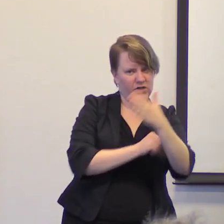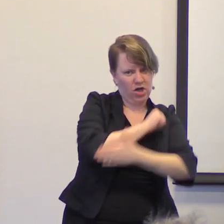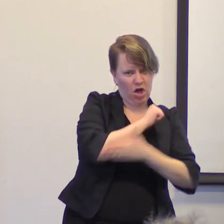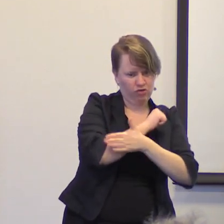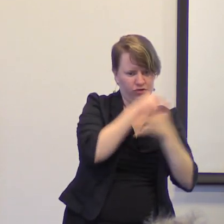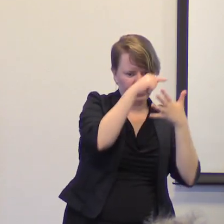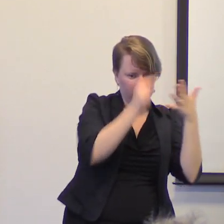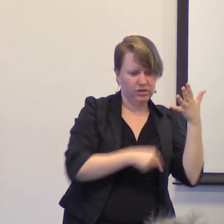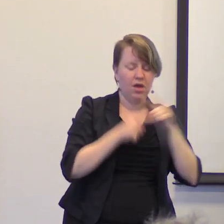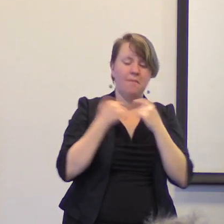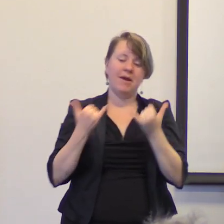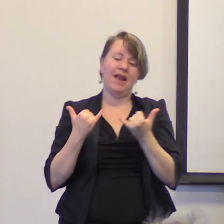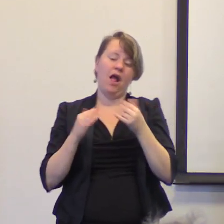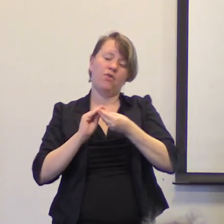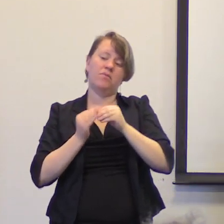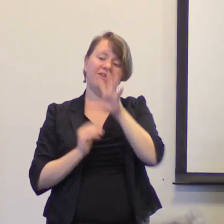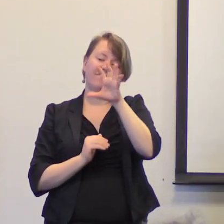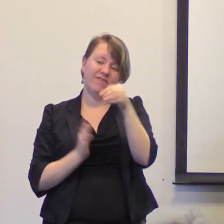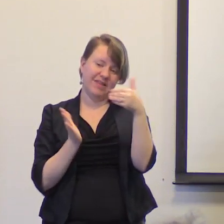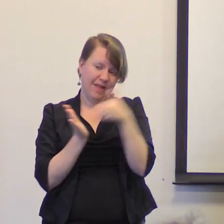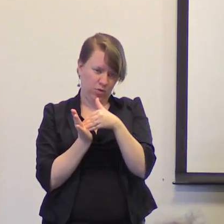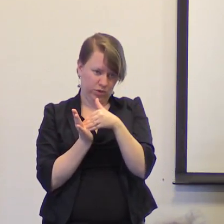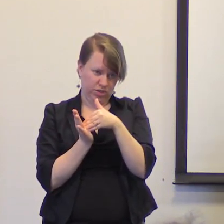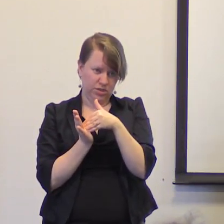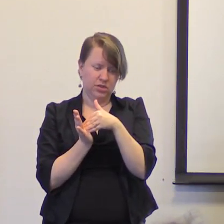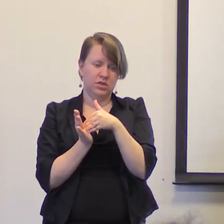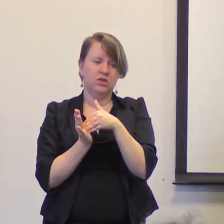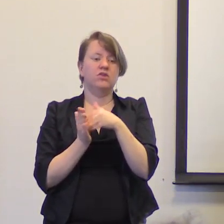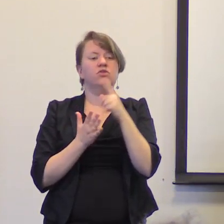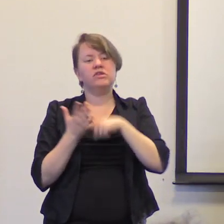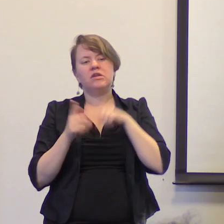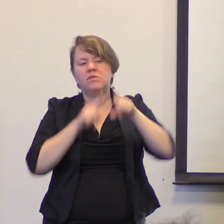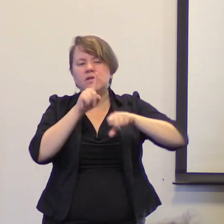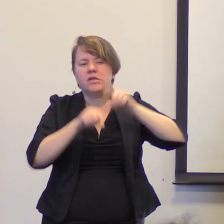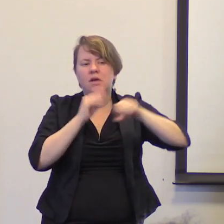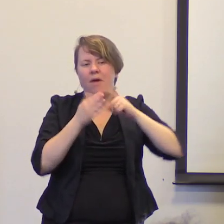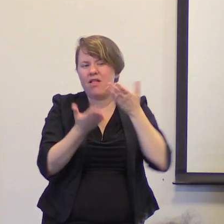But now, the number is 50,000. There is some questions about the validity of that order.